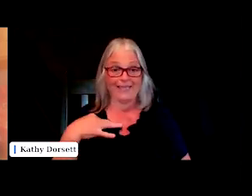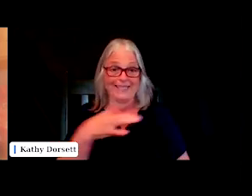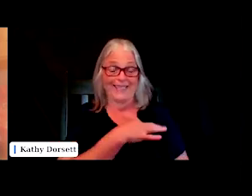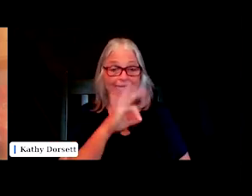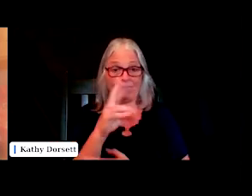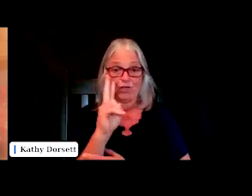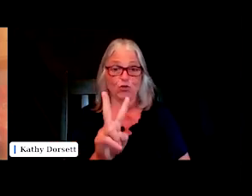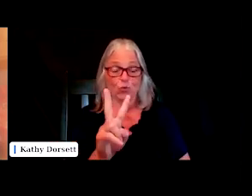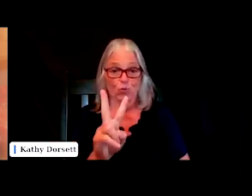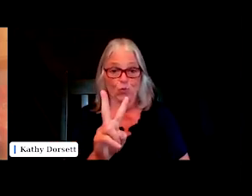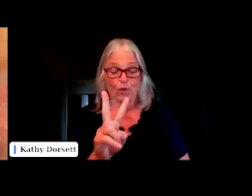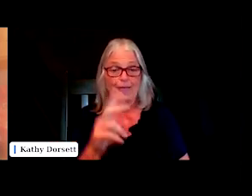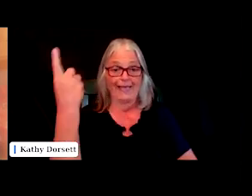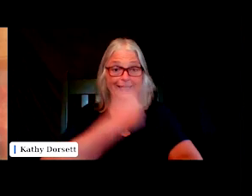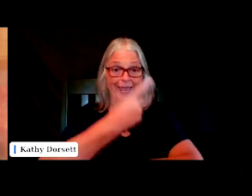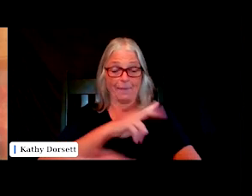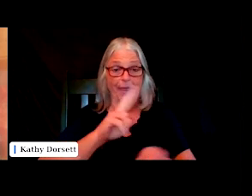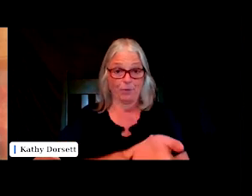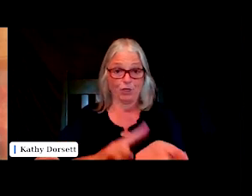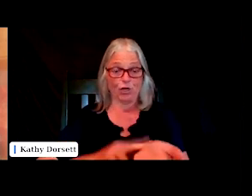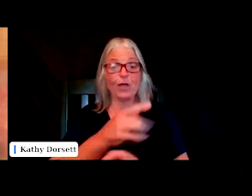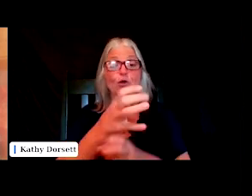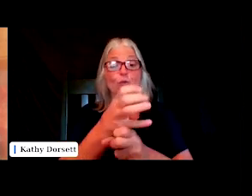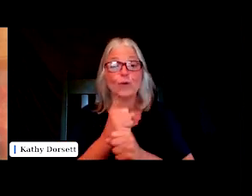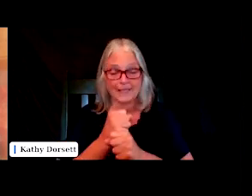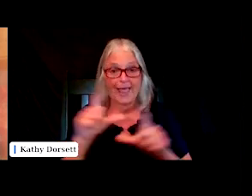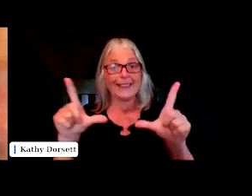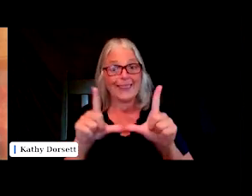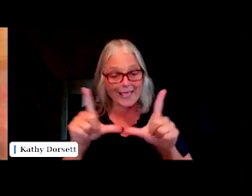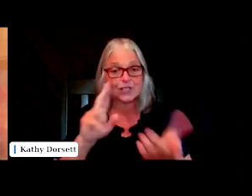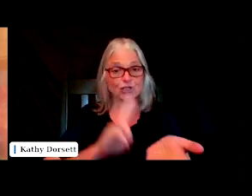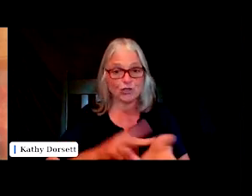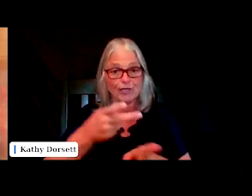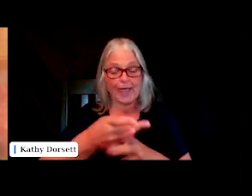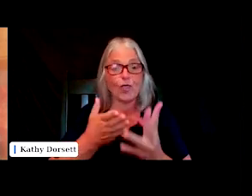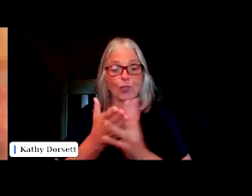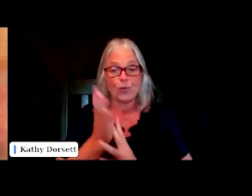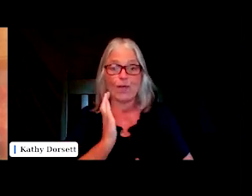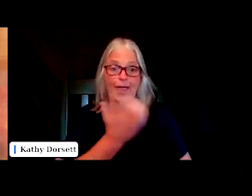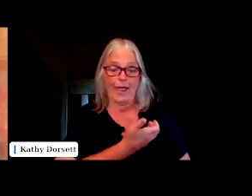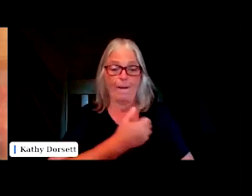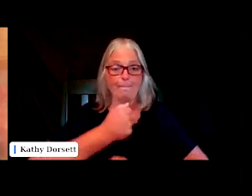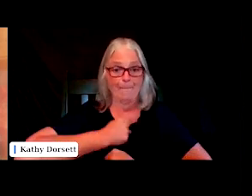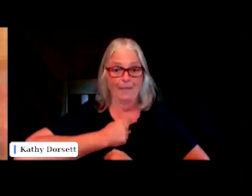Daytime nurses. He receives nursing care through our military insurance.